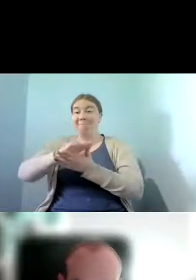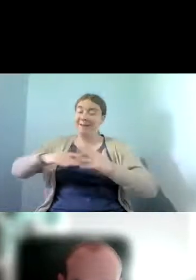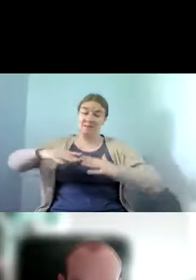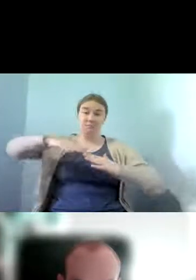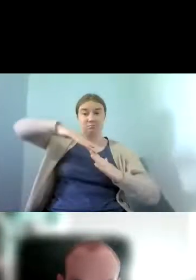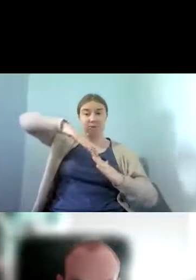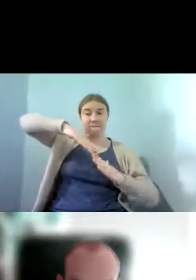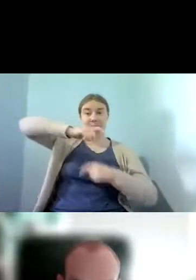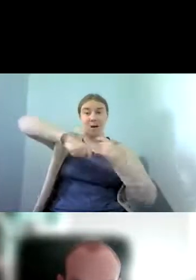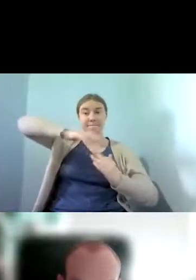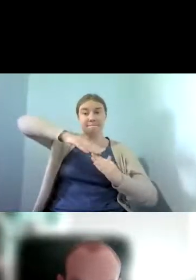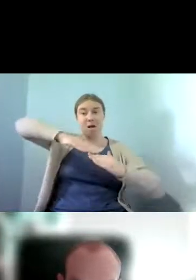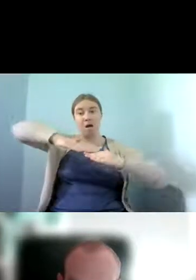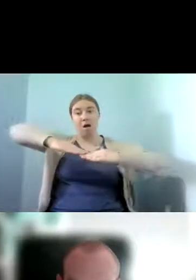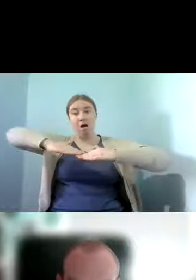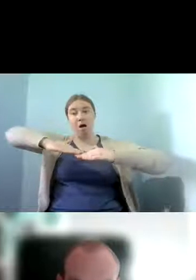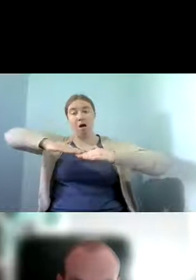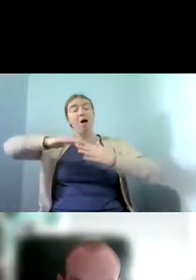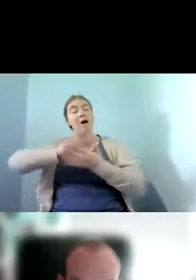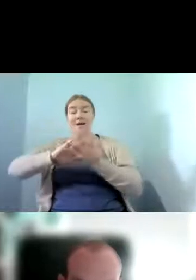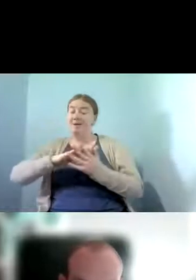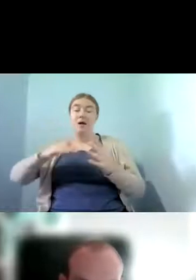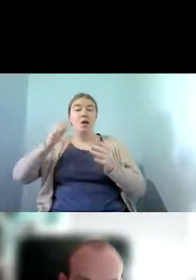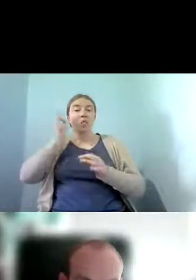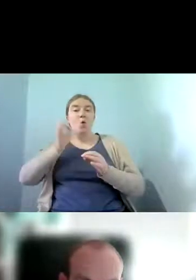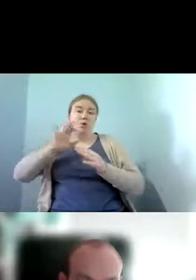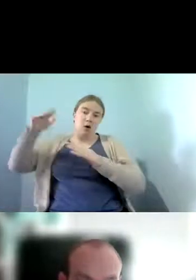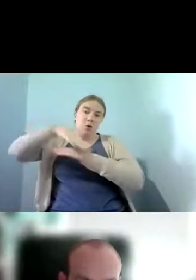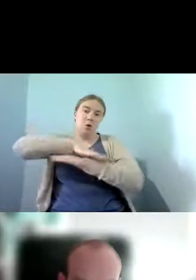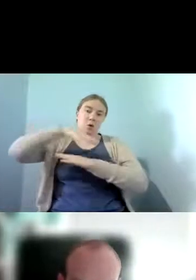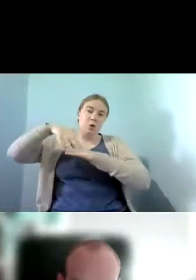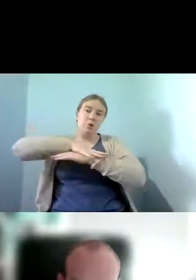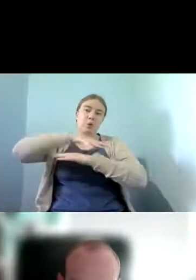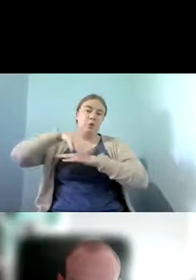the speed of water as it flows flows over it to the speed at which our target fish can swim up it